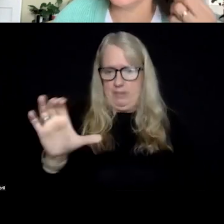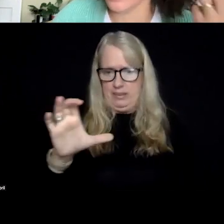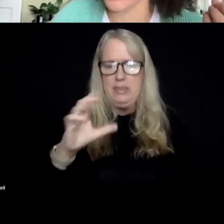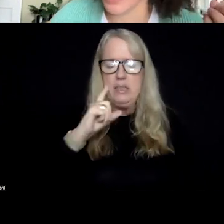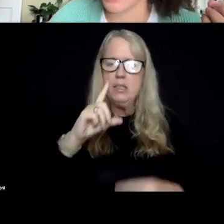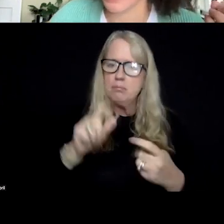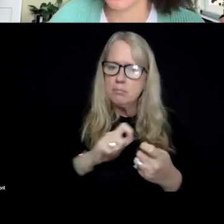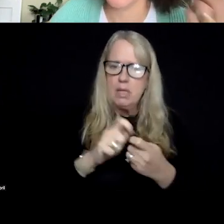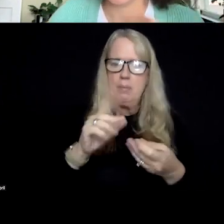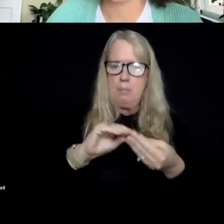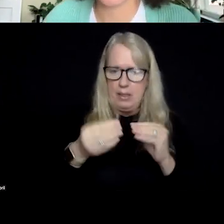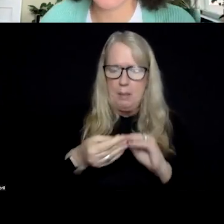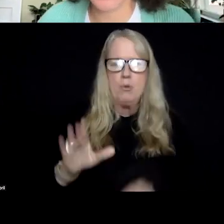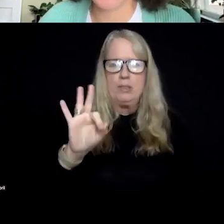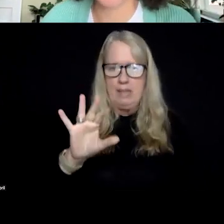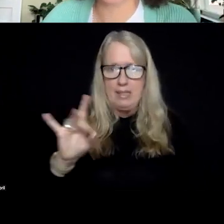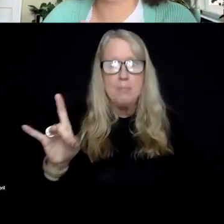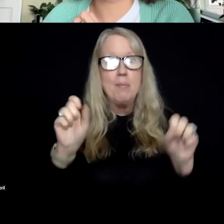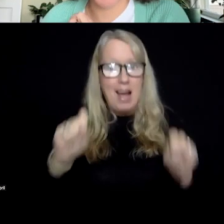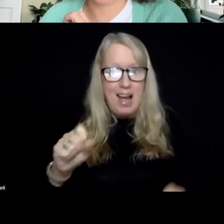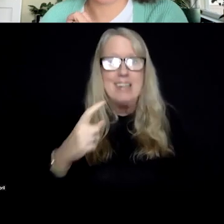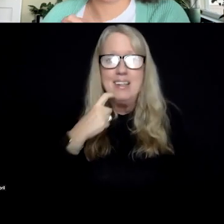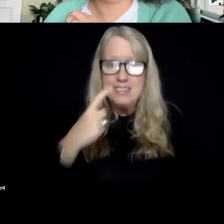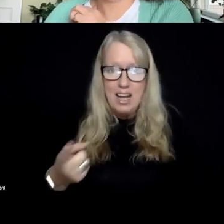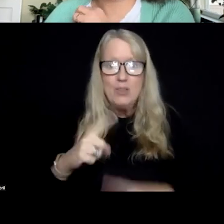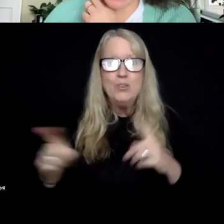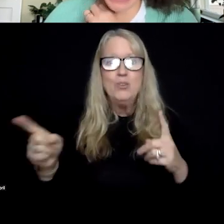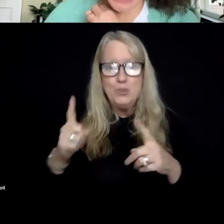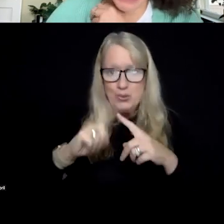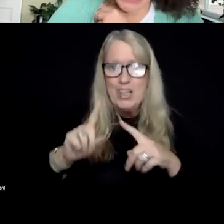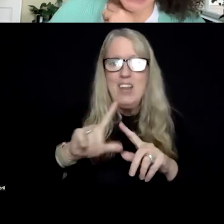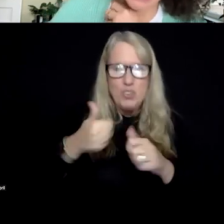THE NUMBER 988. I CAN TELL YOU THIS WAS A LOT OF HAGGLING TO